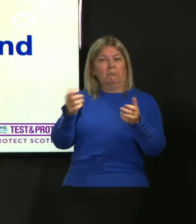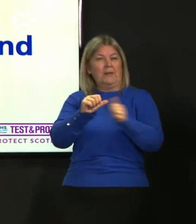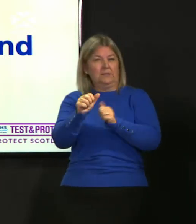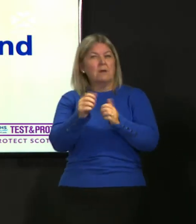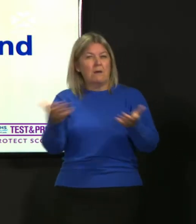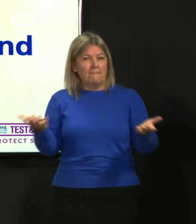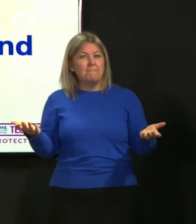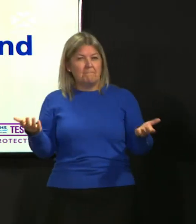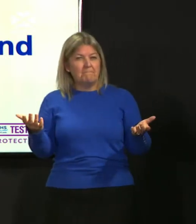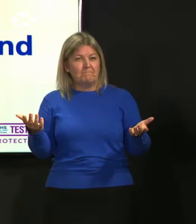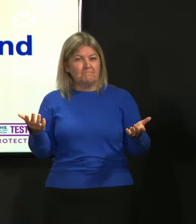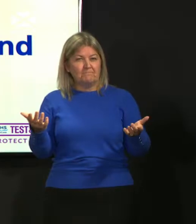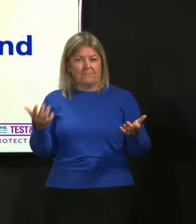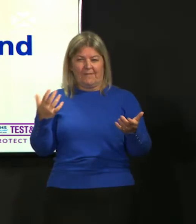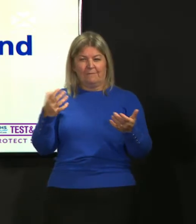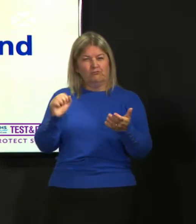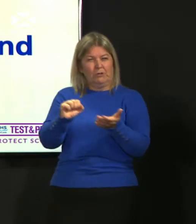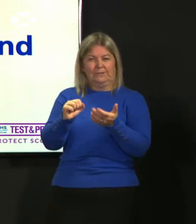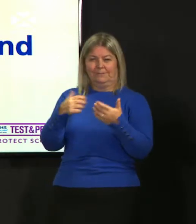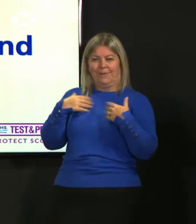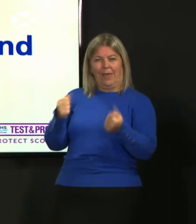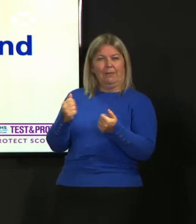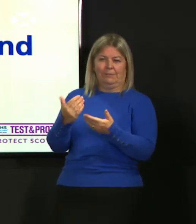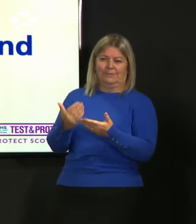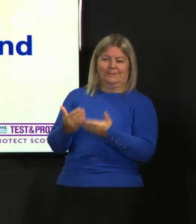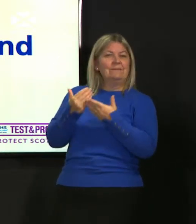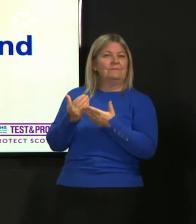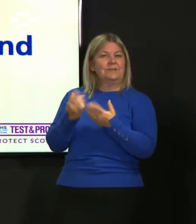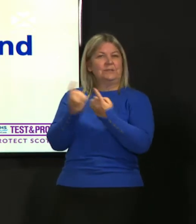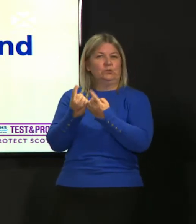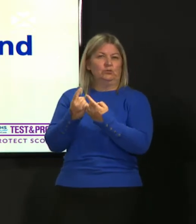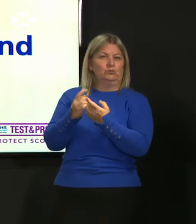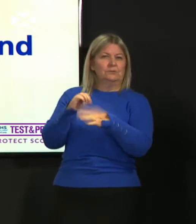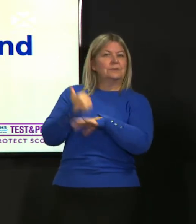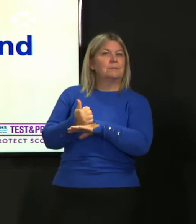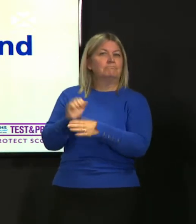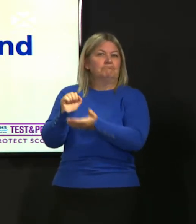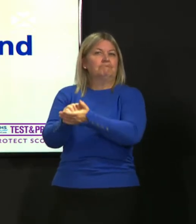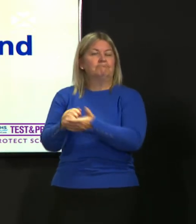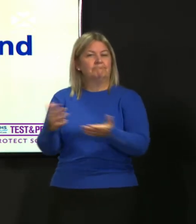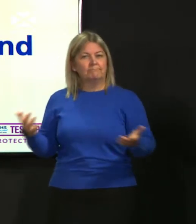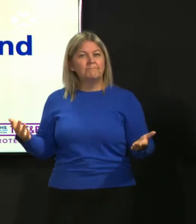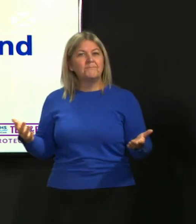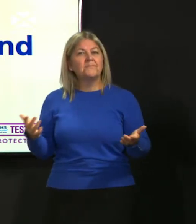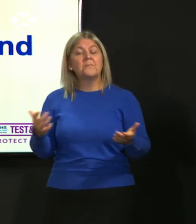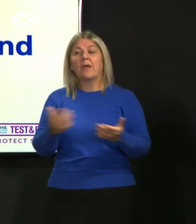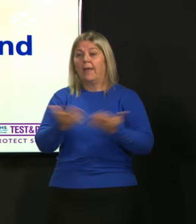in place. So again, if there are particular problems in any GP surgery or in any health